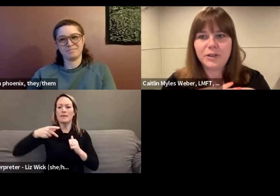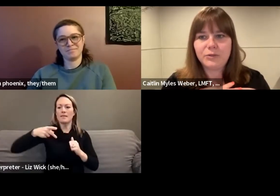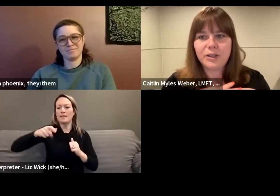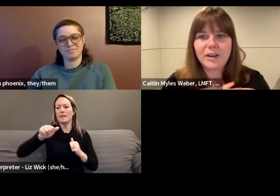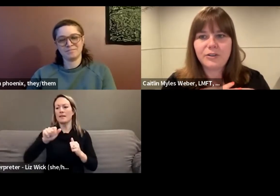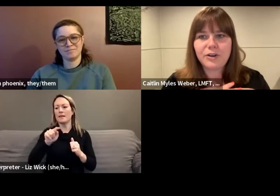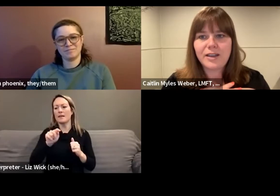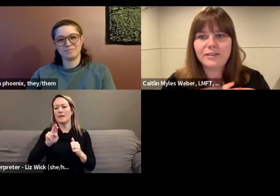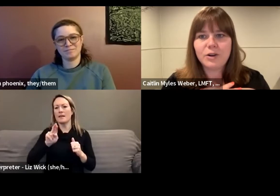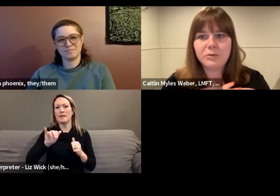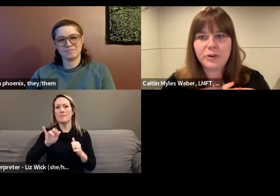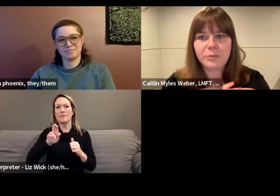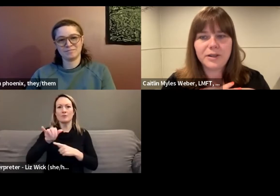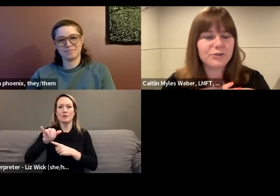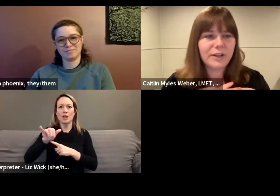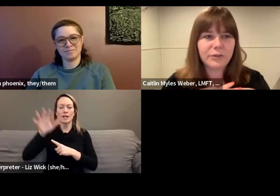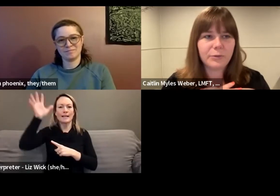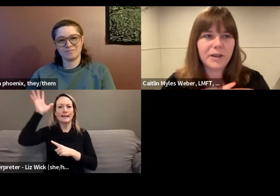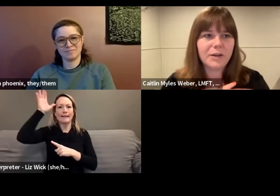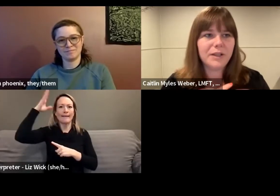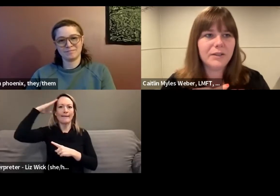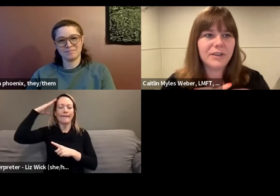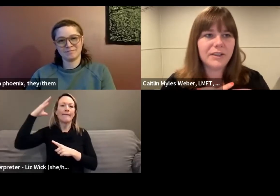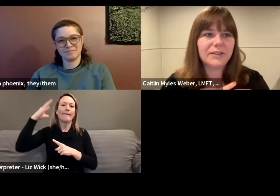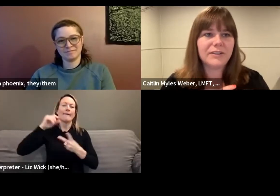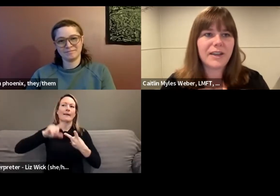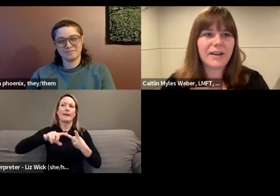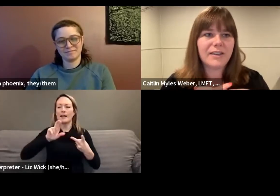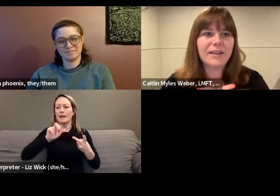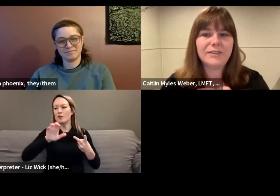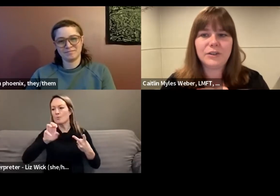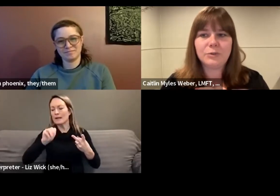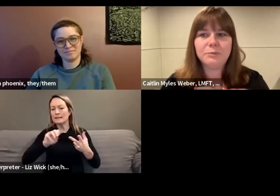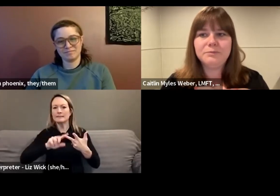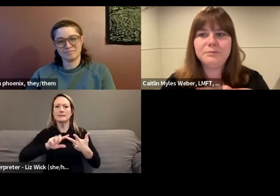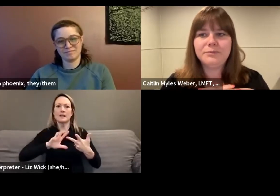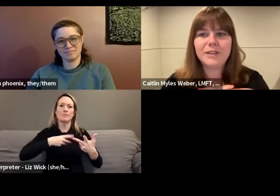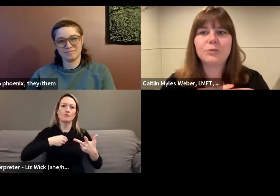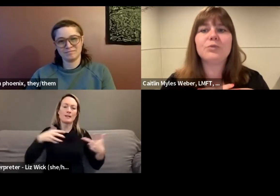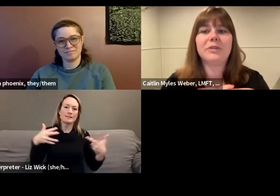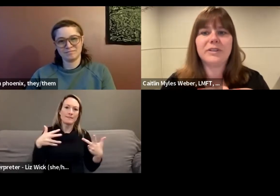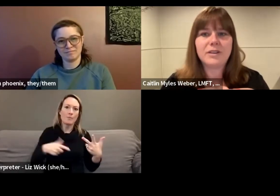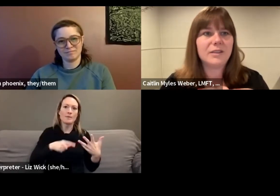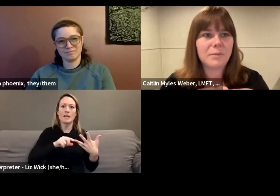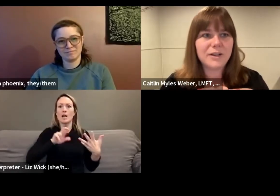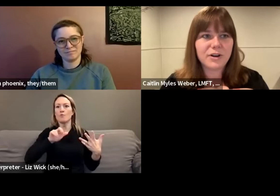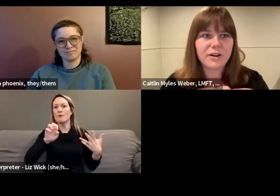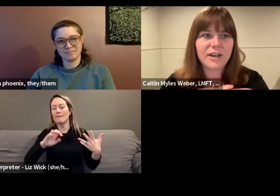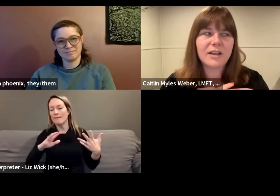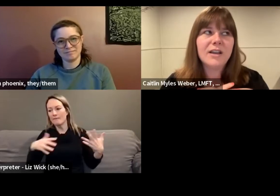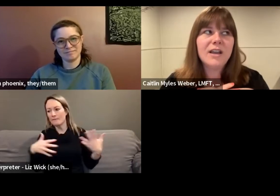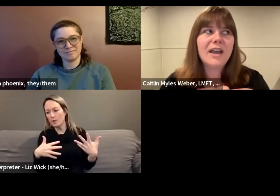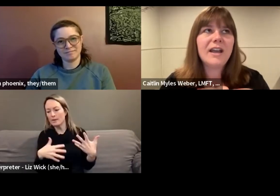and really, really angry at homophobia and transphobia and we live in this society that is so... It's rooted in the patriarchy